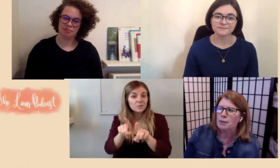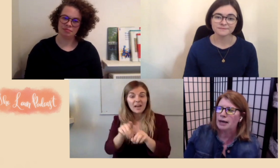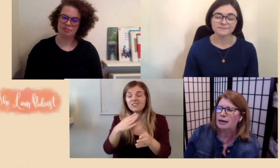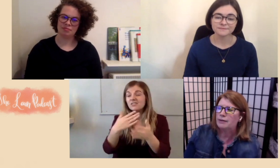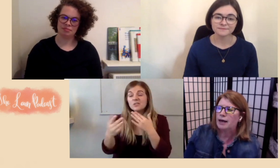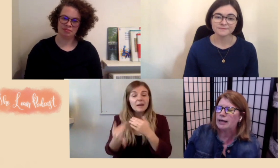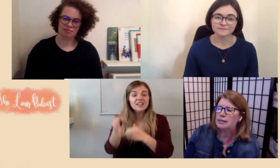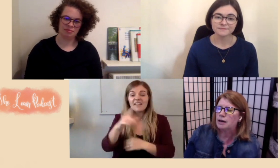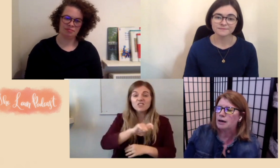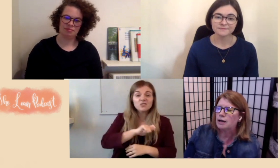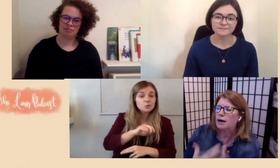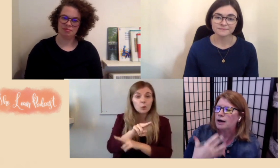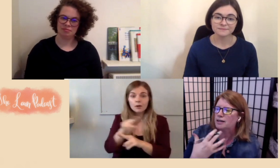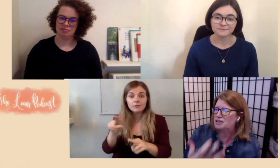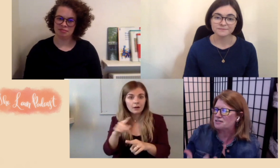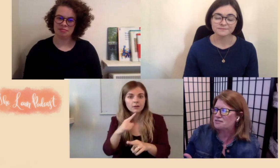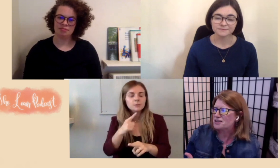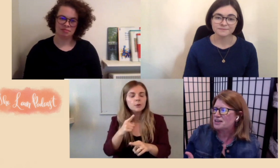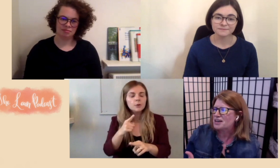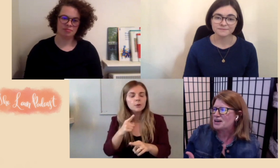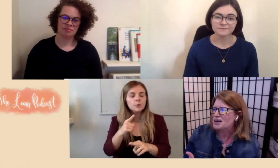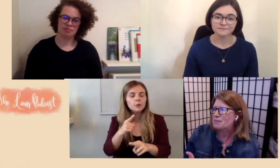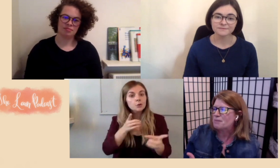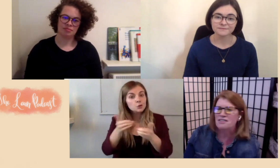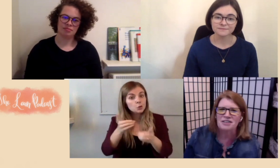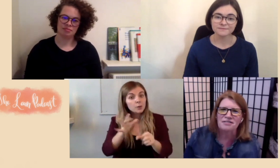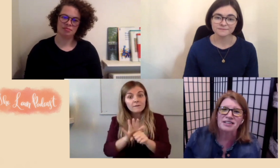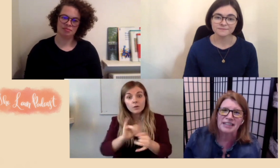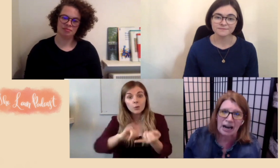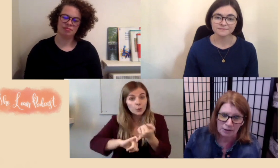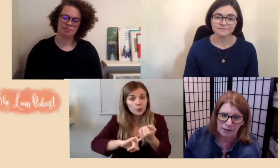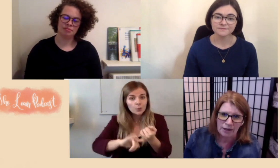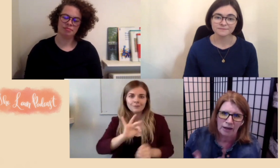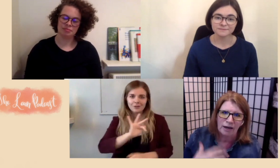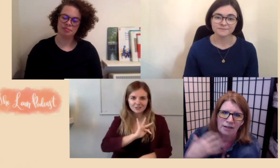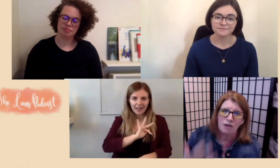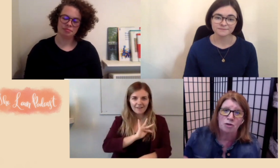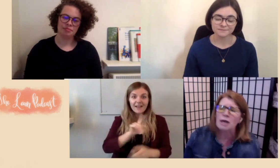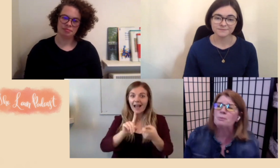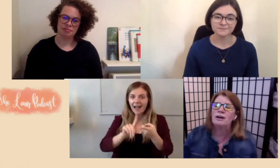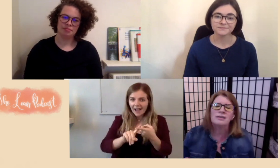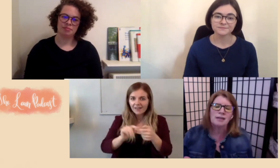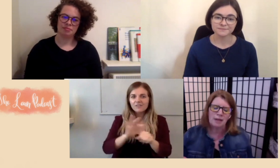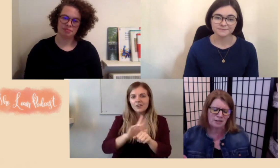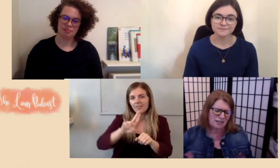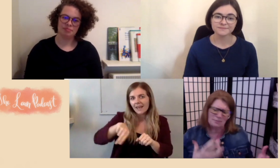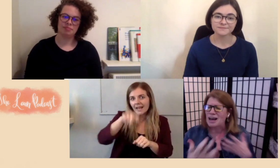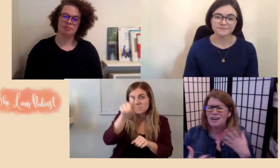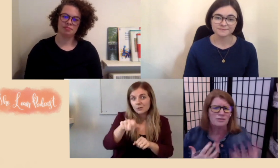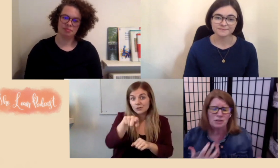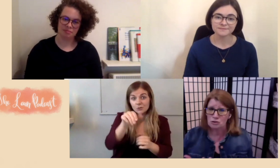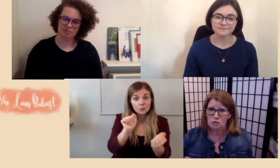and the next person that you come into contact with. Because if you come into contact already charged